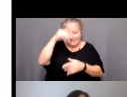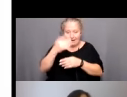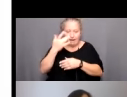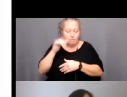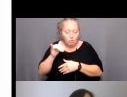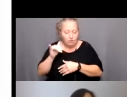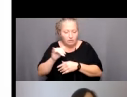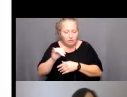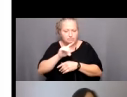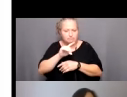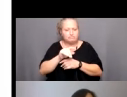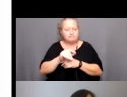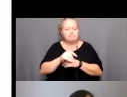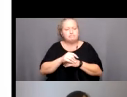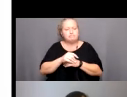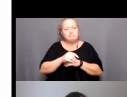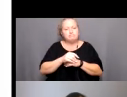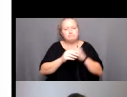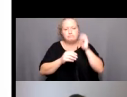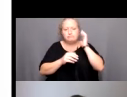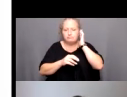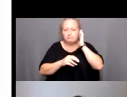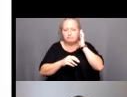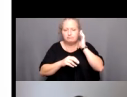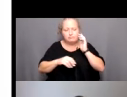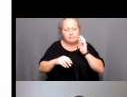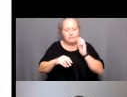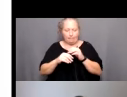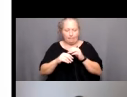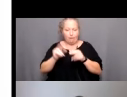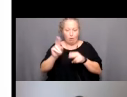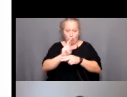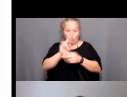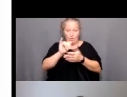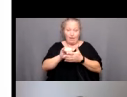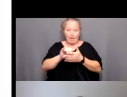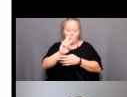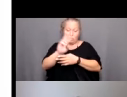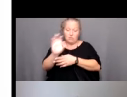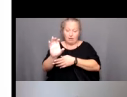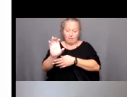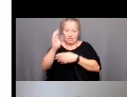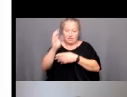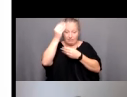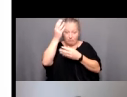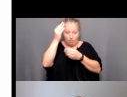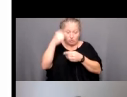Next slide. Using this workers compensation data, we set out to do a few things.